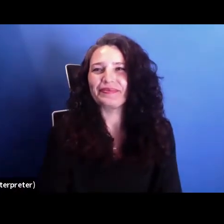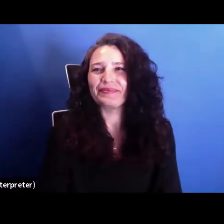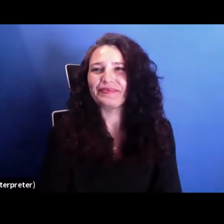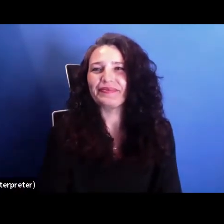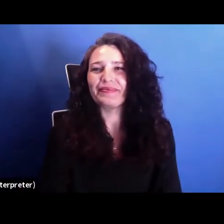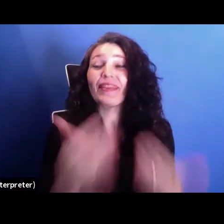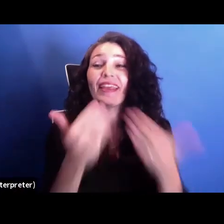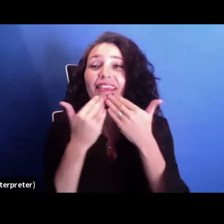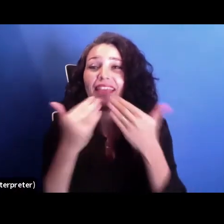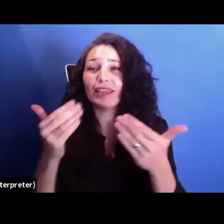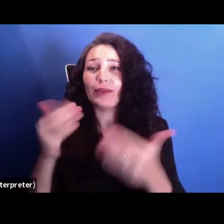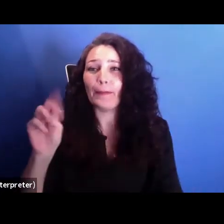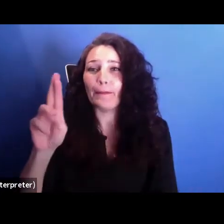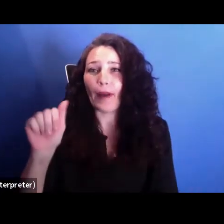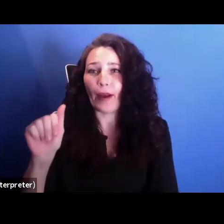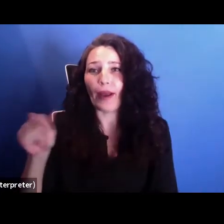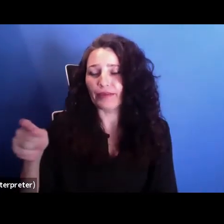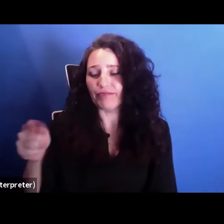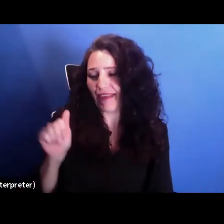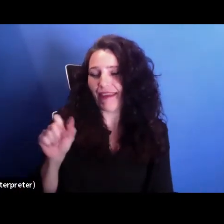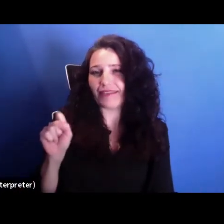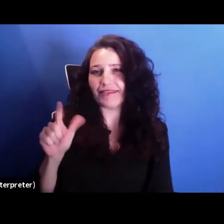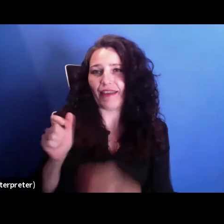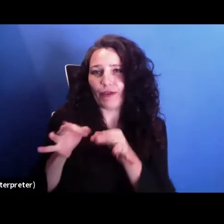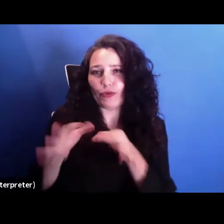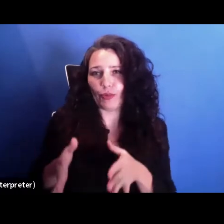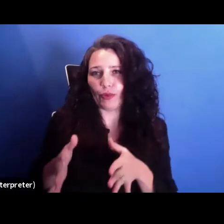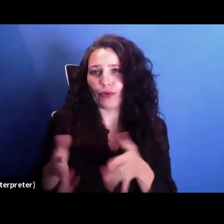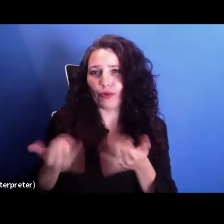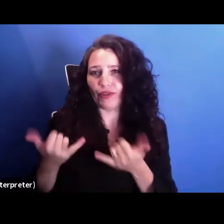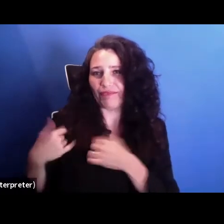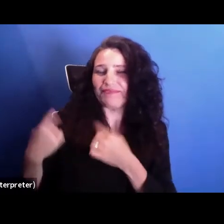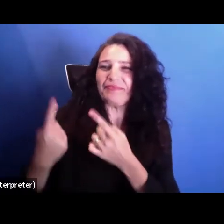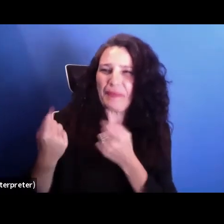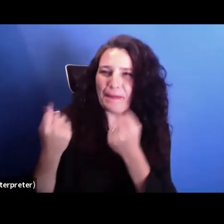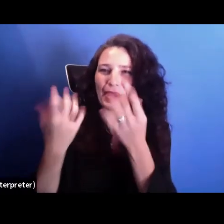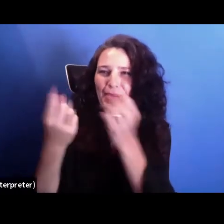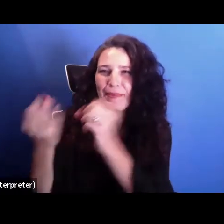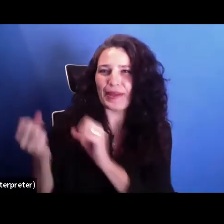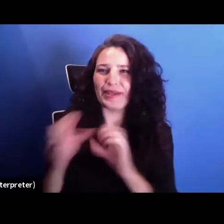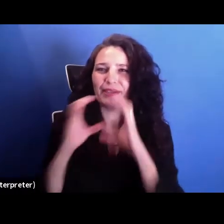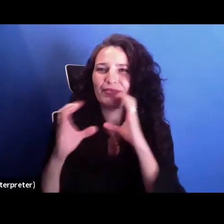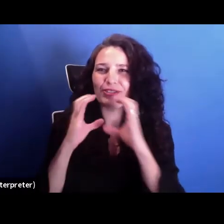who is our ASL interpreter today and has been with us for many of our conversations.